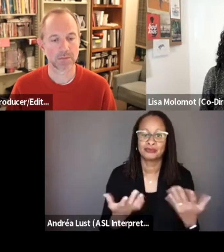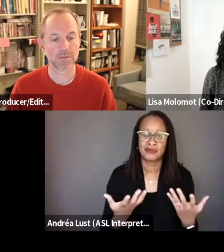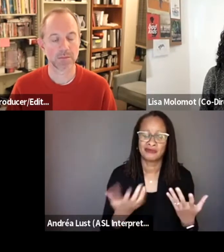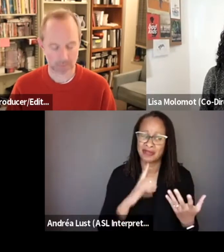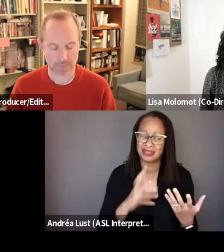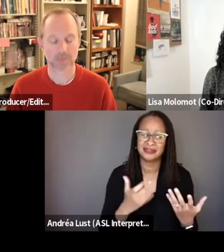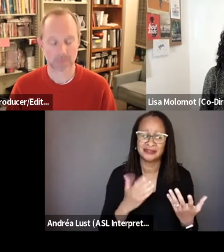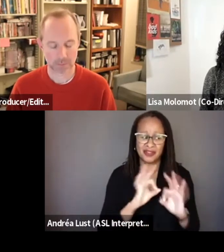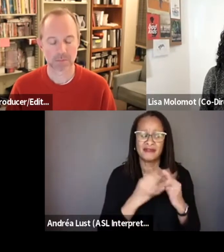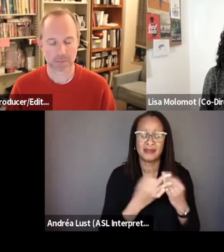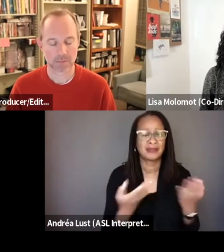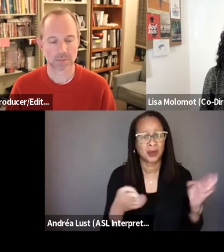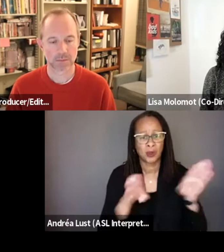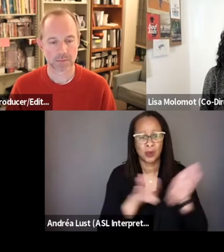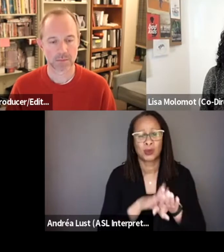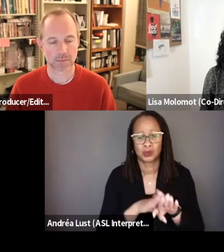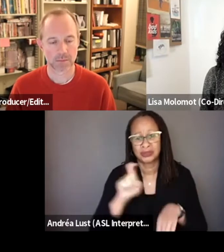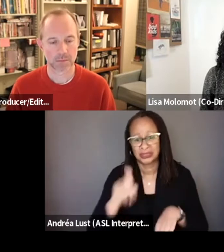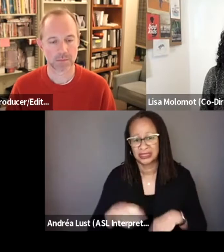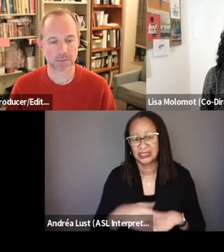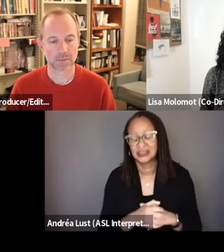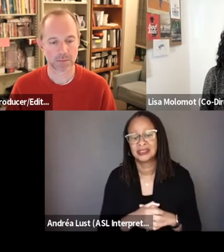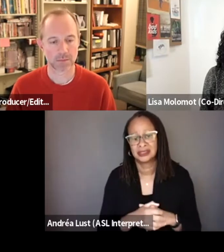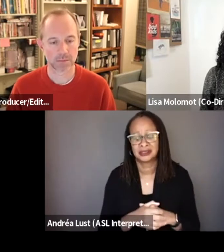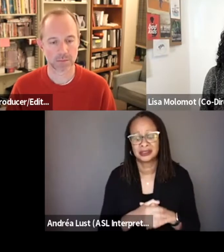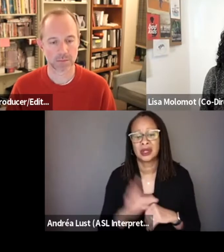That's what everybody says.